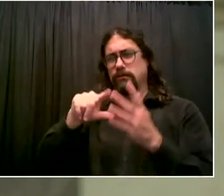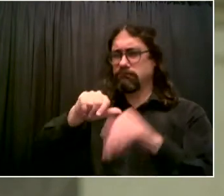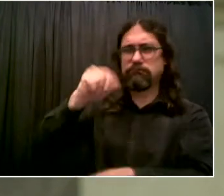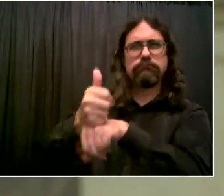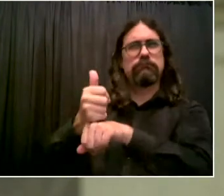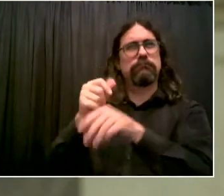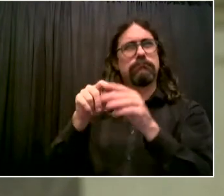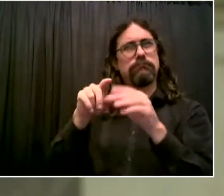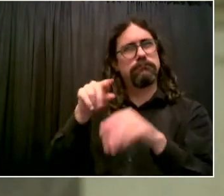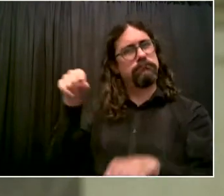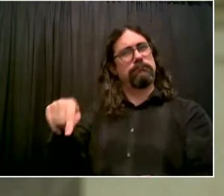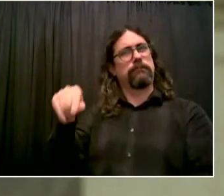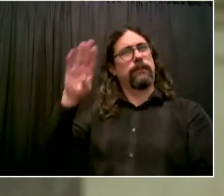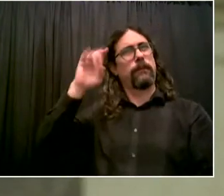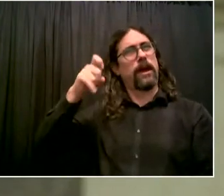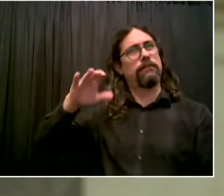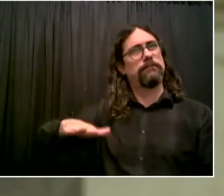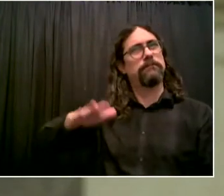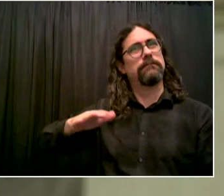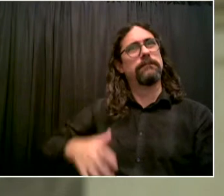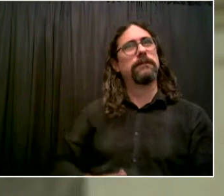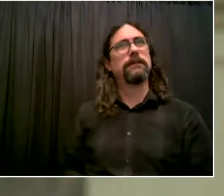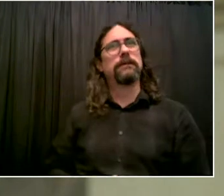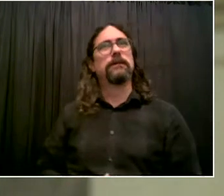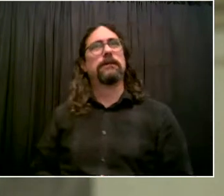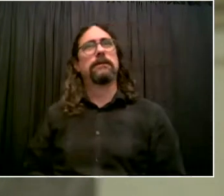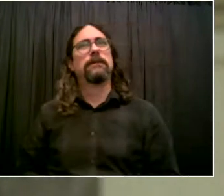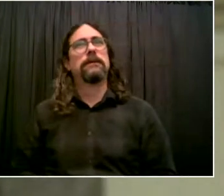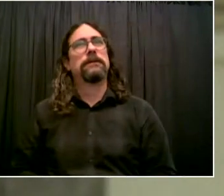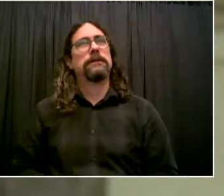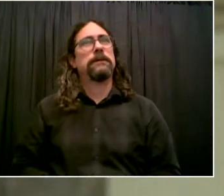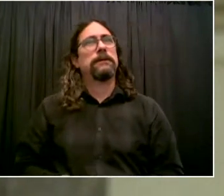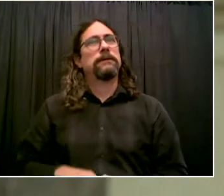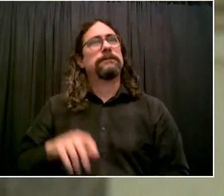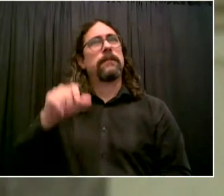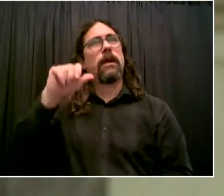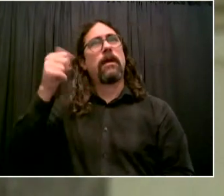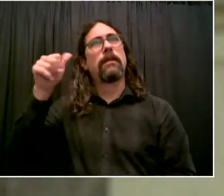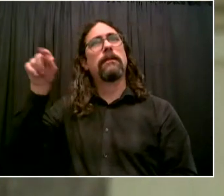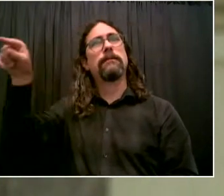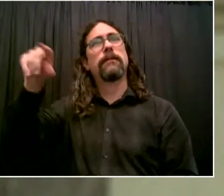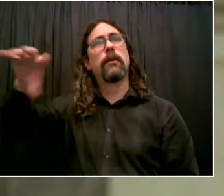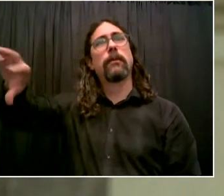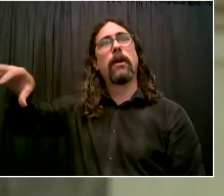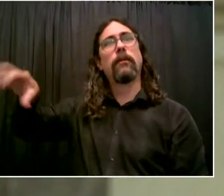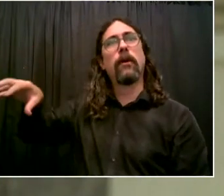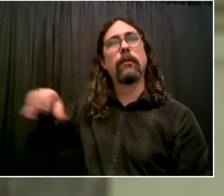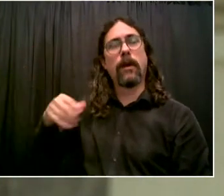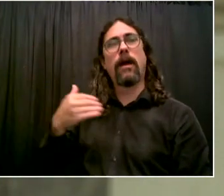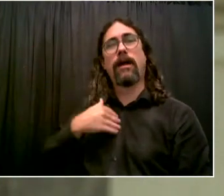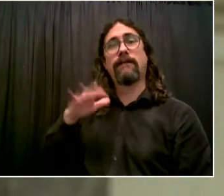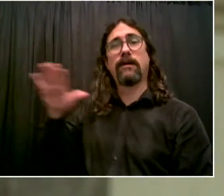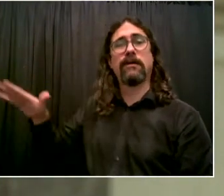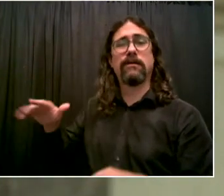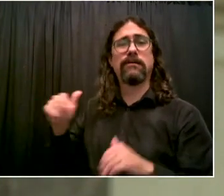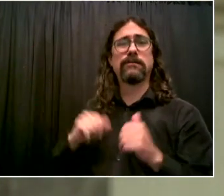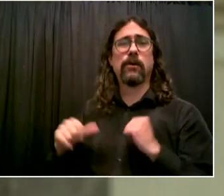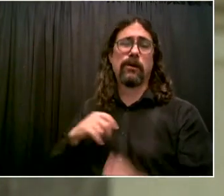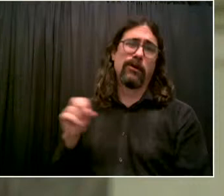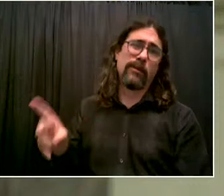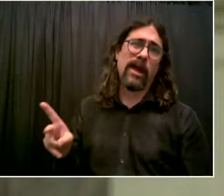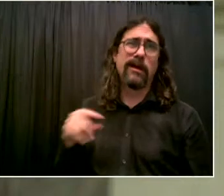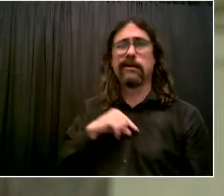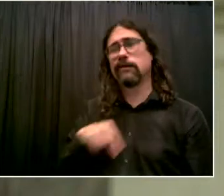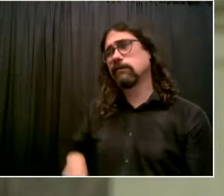RESOURCE.